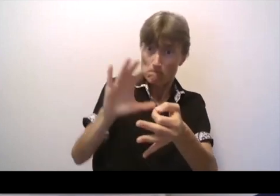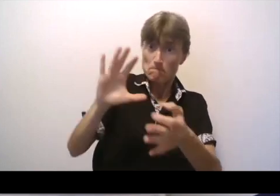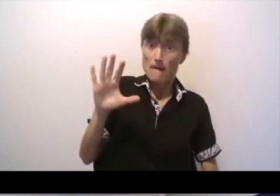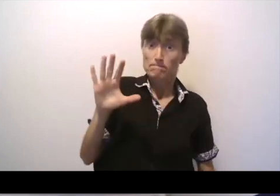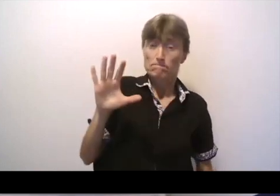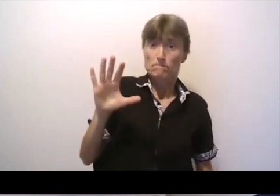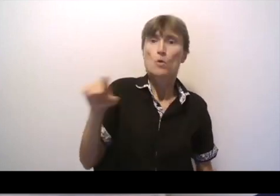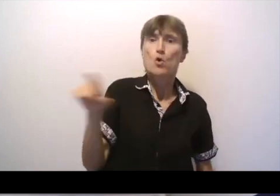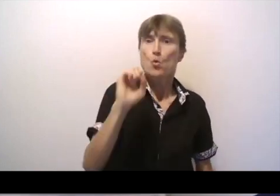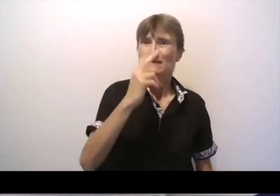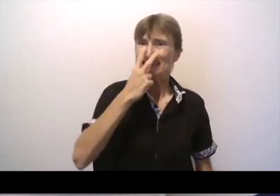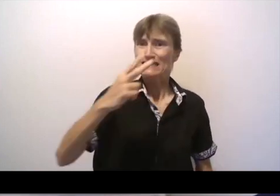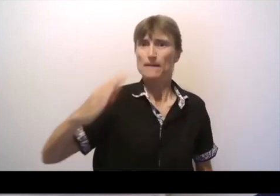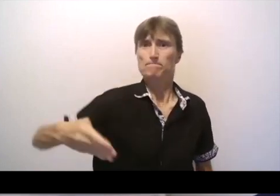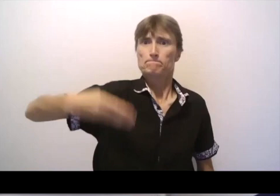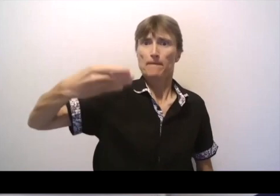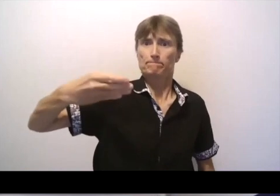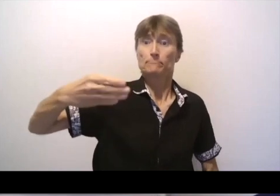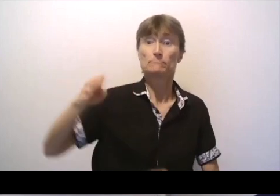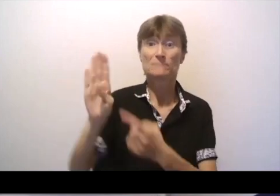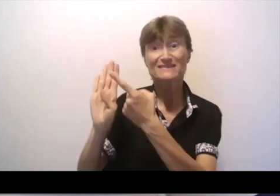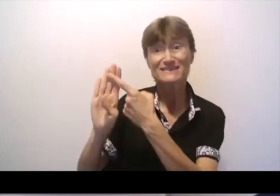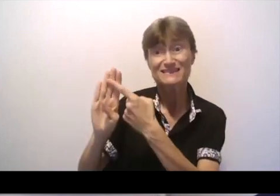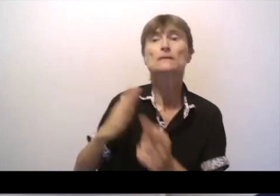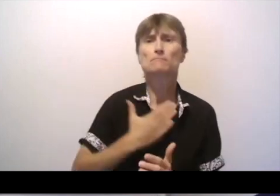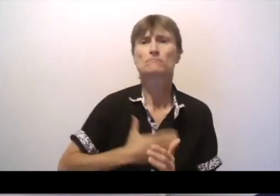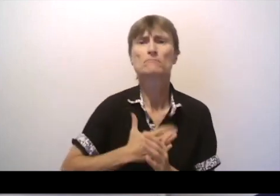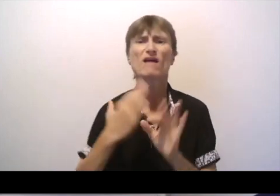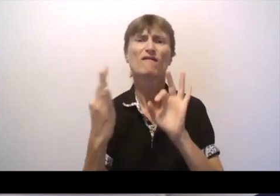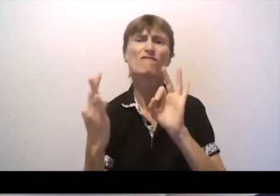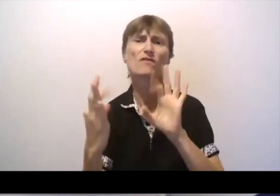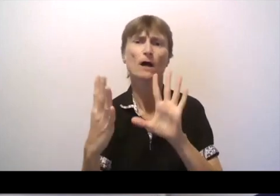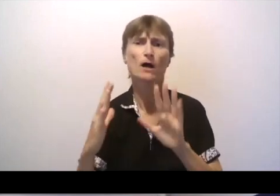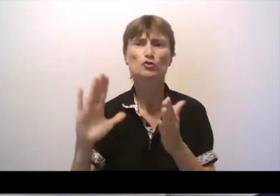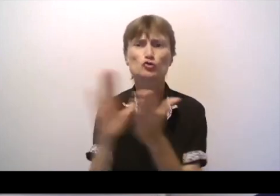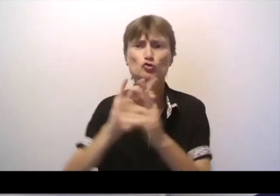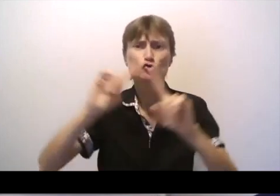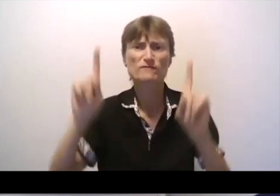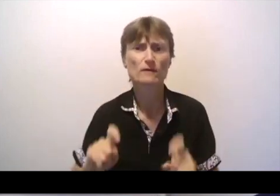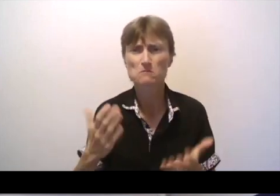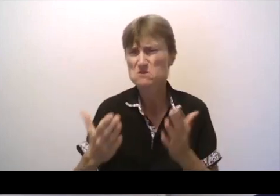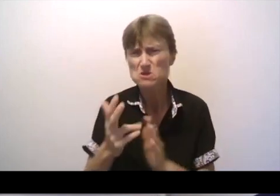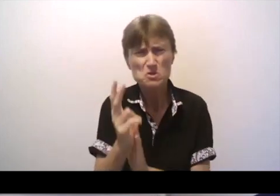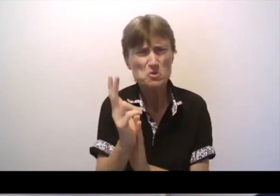it's our feedback survey we'd really appreciate if you could um spend three minutes to provide us with some feedback we also